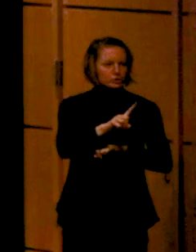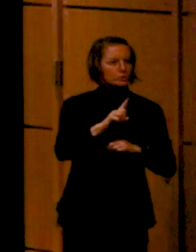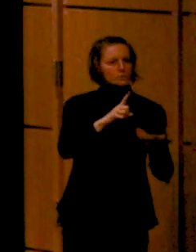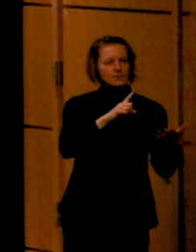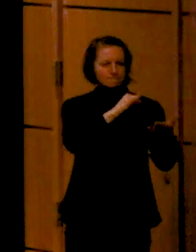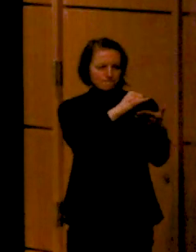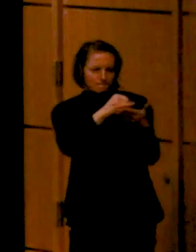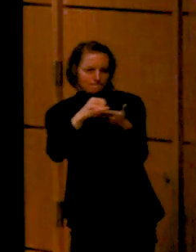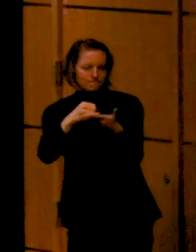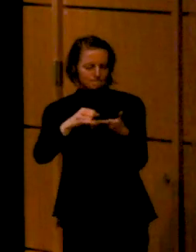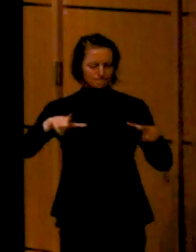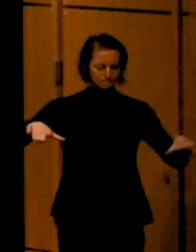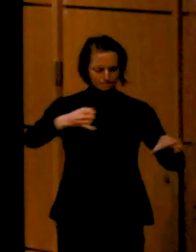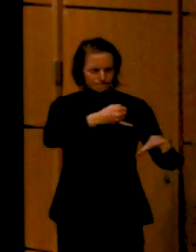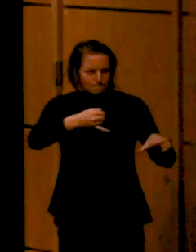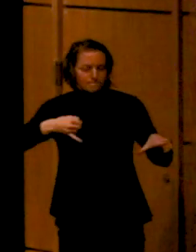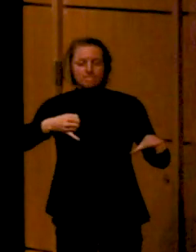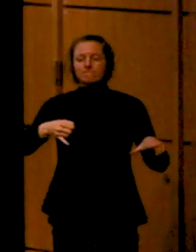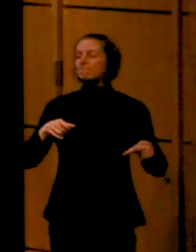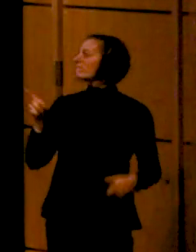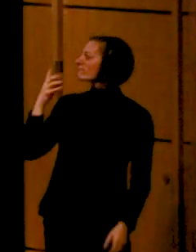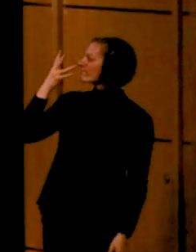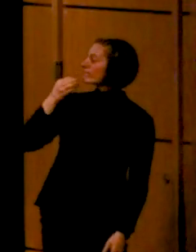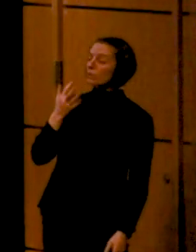And he created this really lovely watercolor.